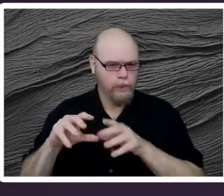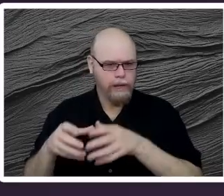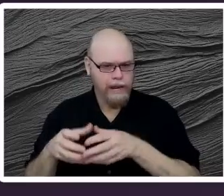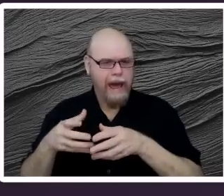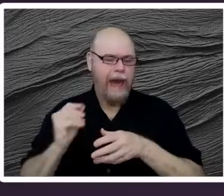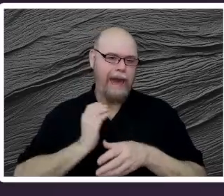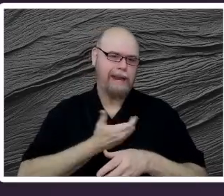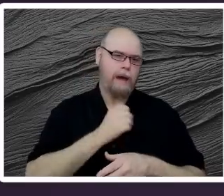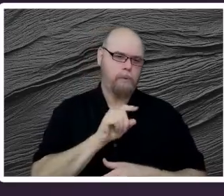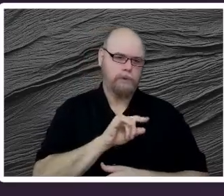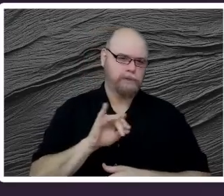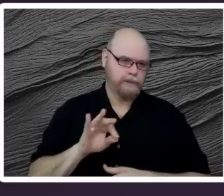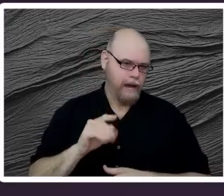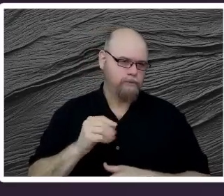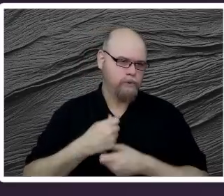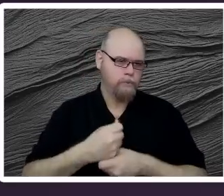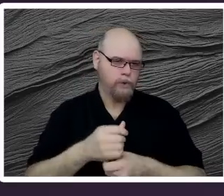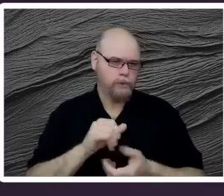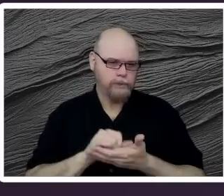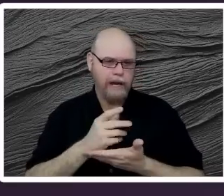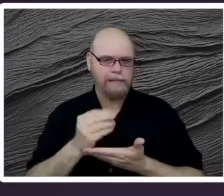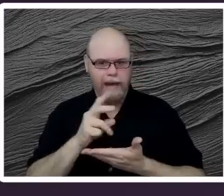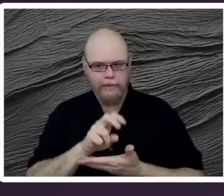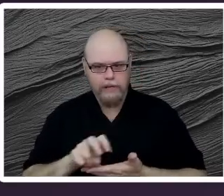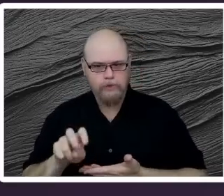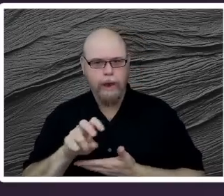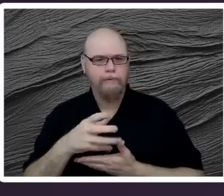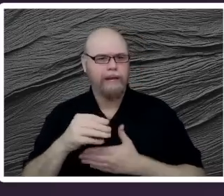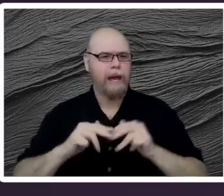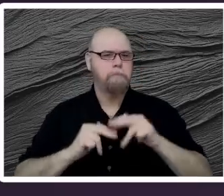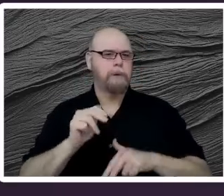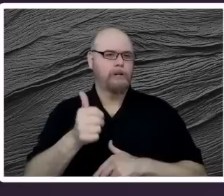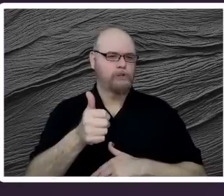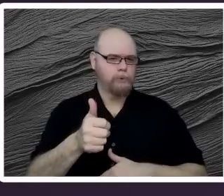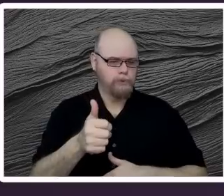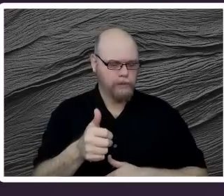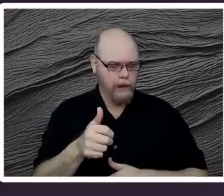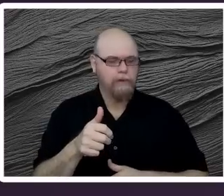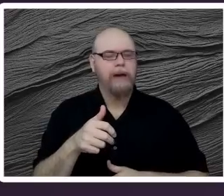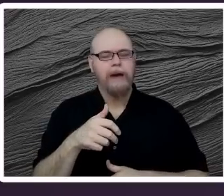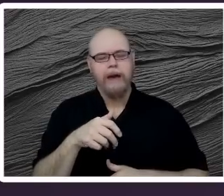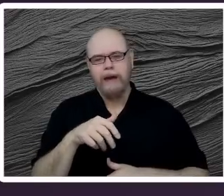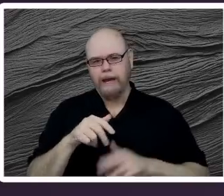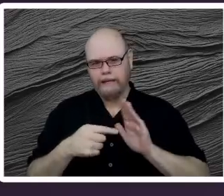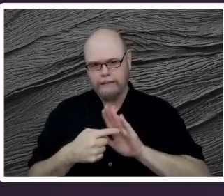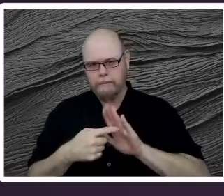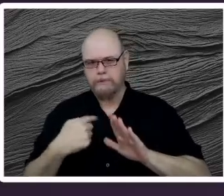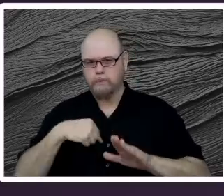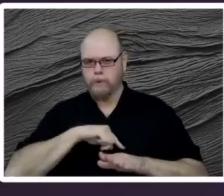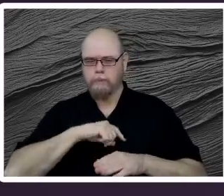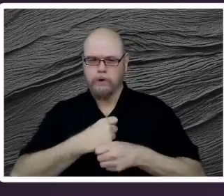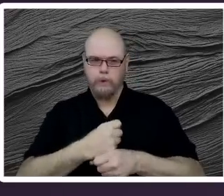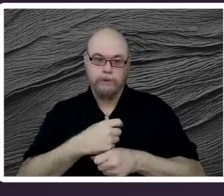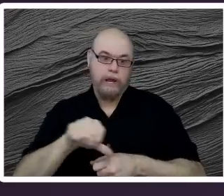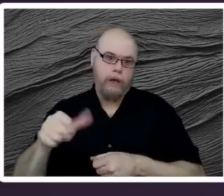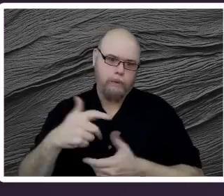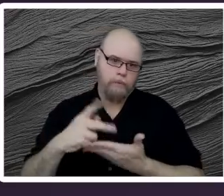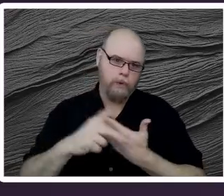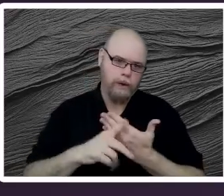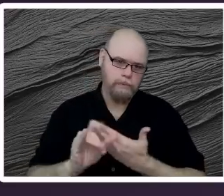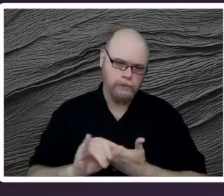the traveling and build-it-yourself exhibits that we also produce and other programs. So,